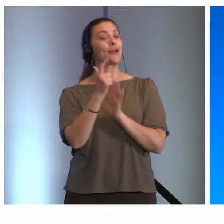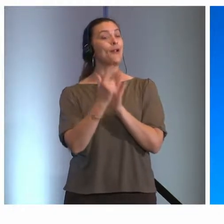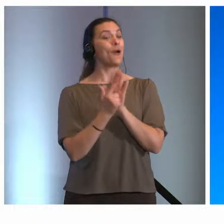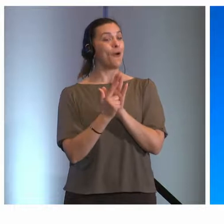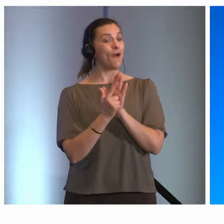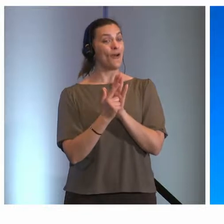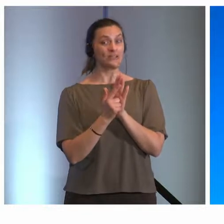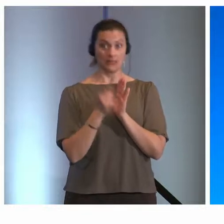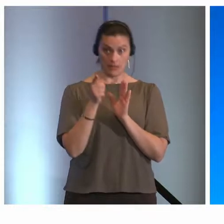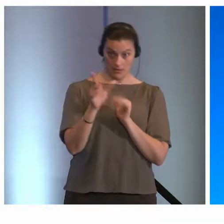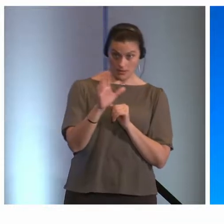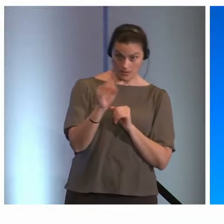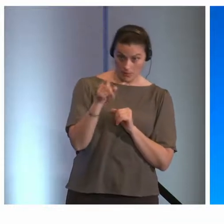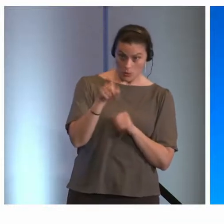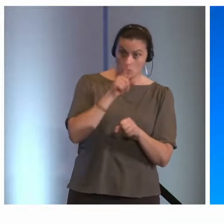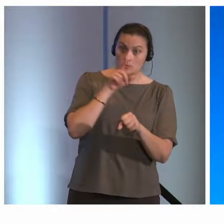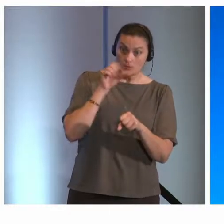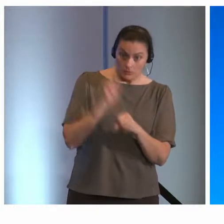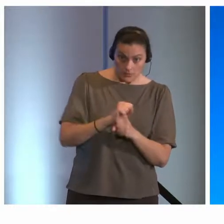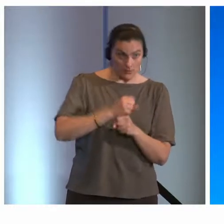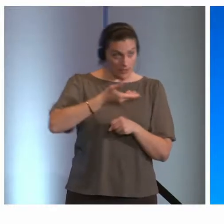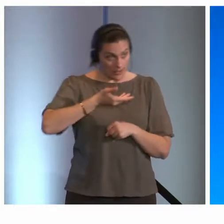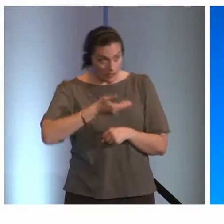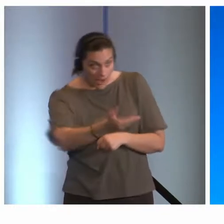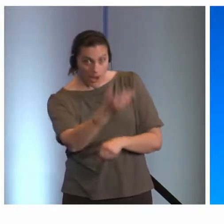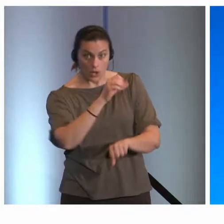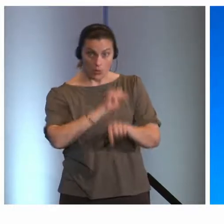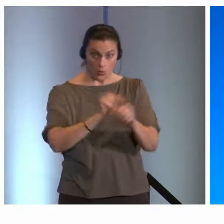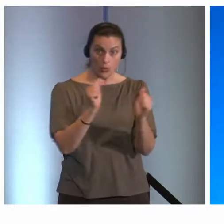incentive laws that were made in the state of New York and in